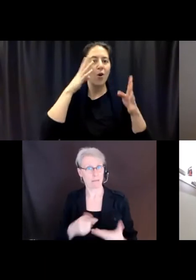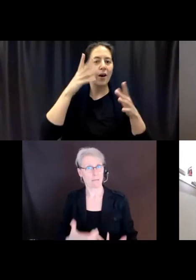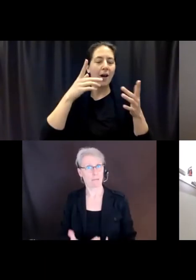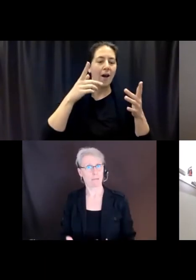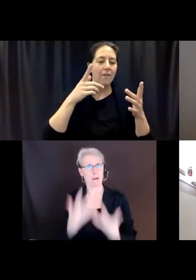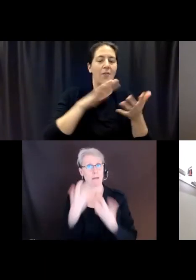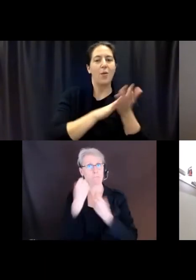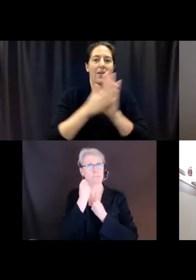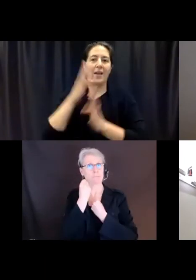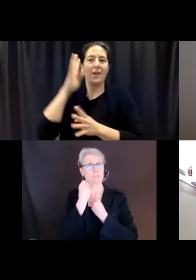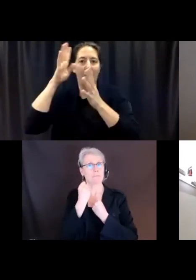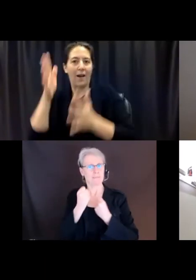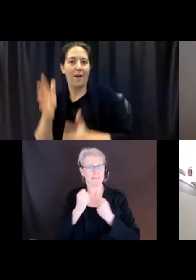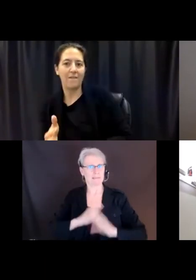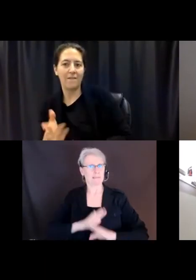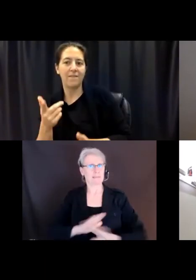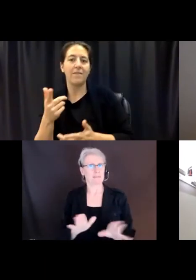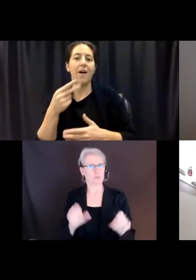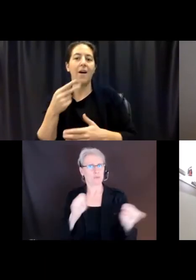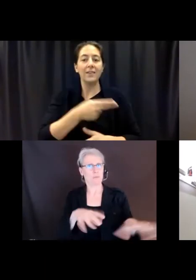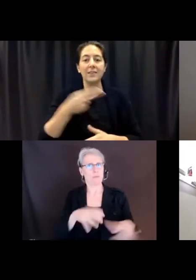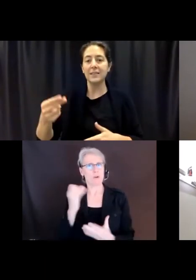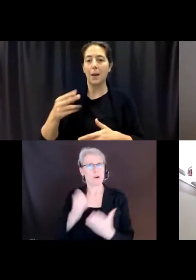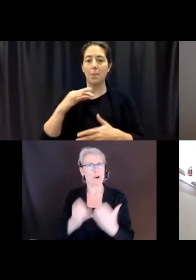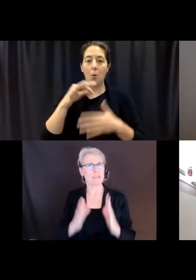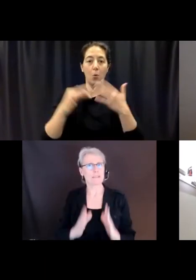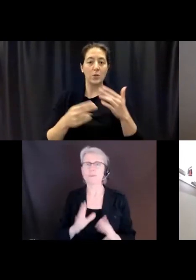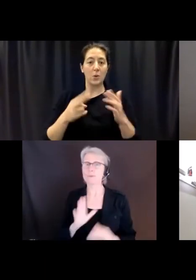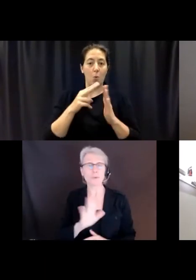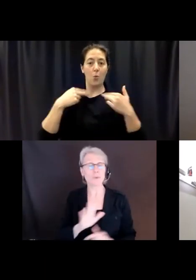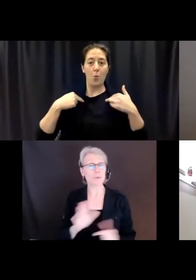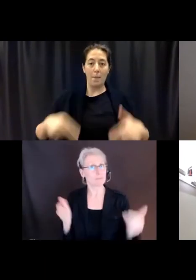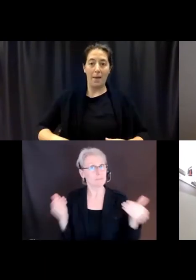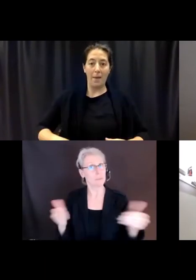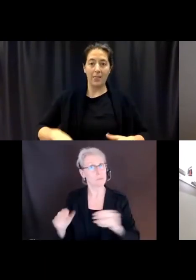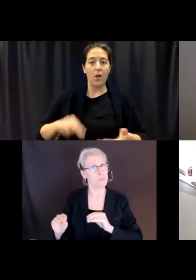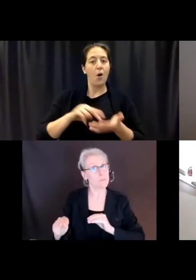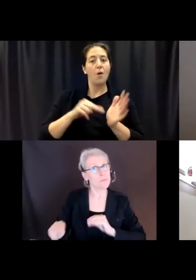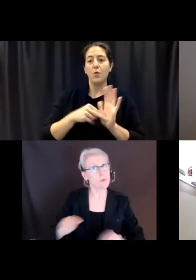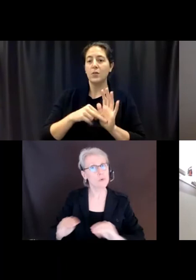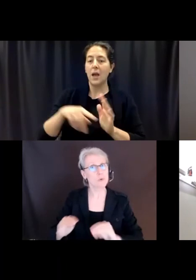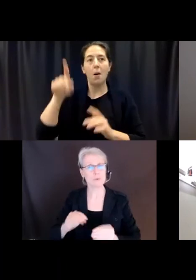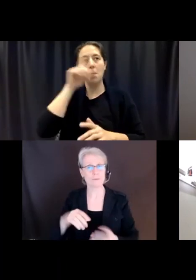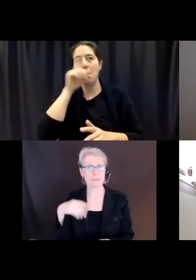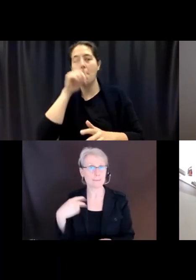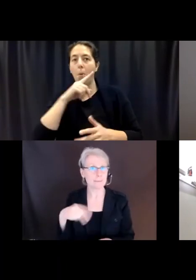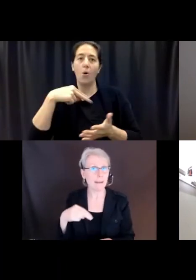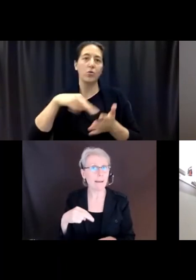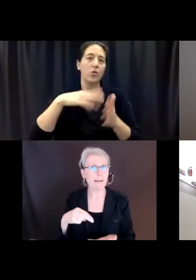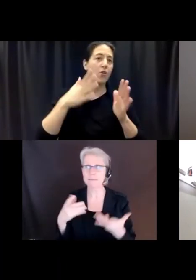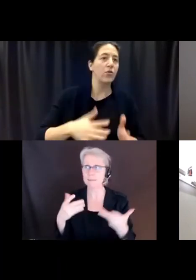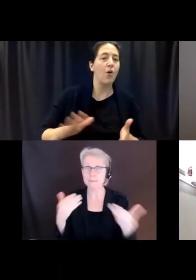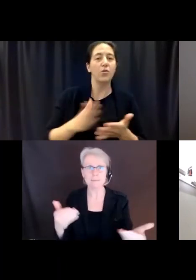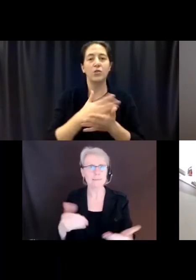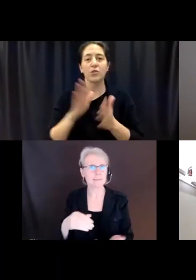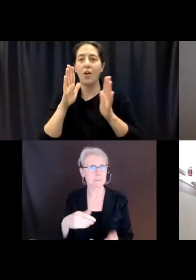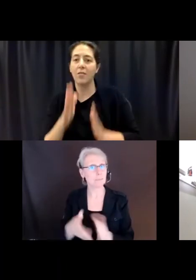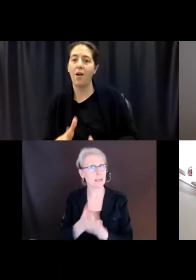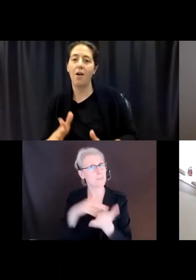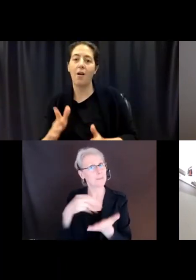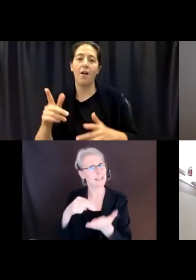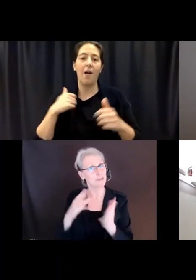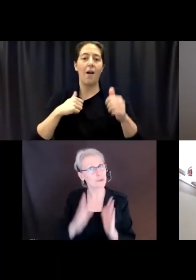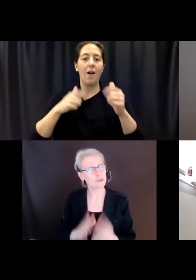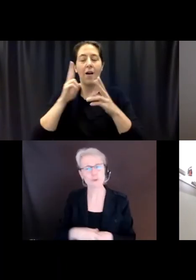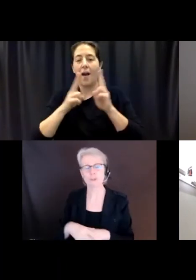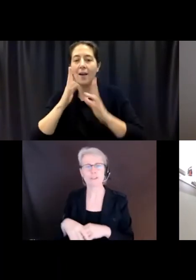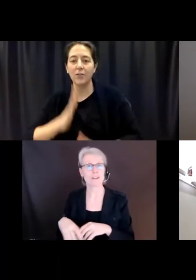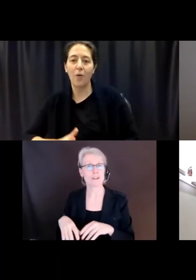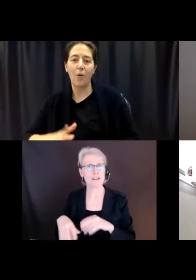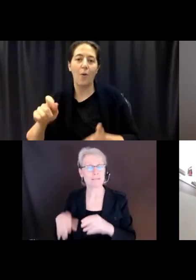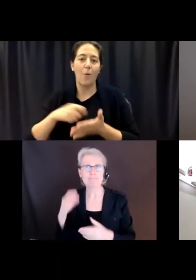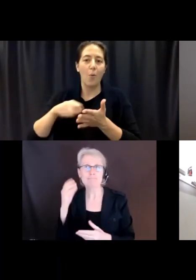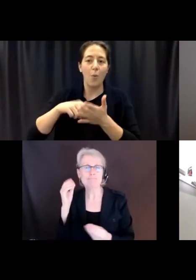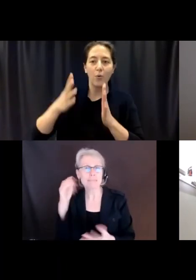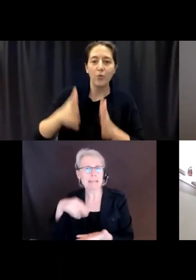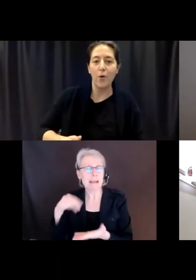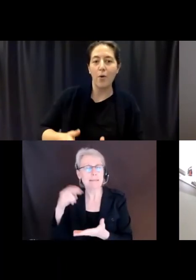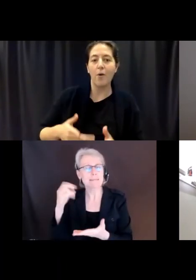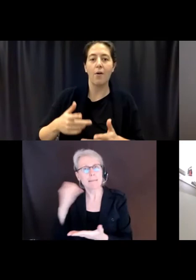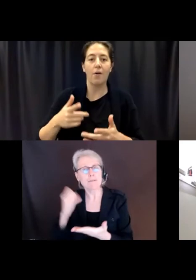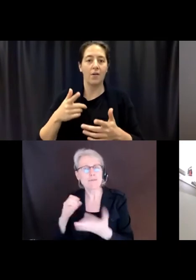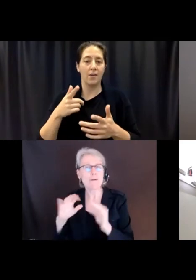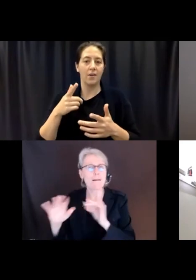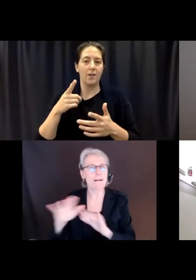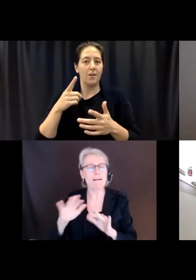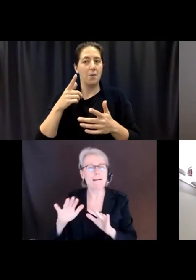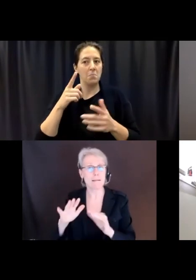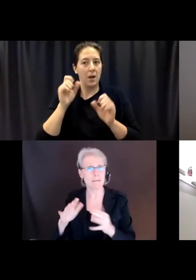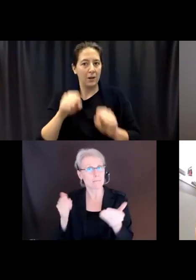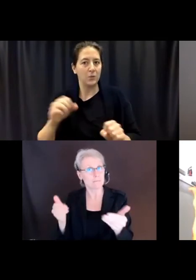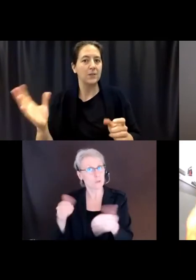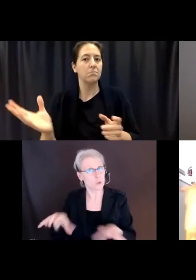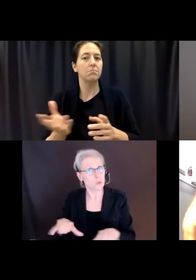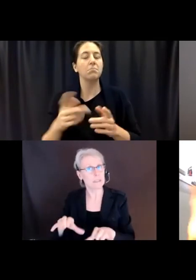YOU BECOME A DANCER. BY KOR OWE GRAPHING, YOU BECOME A CHOREOGRAPHER. YOU